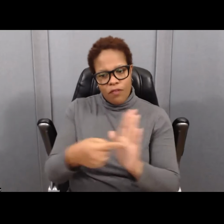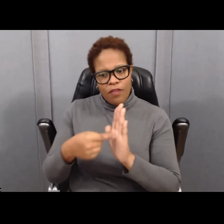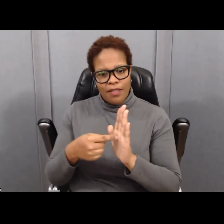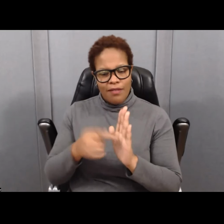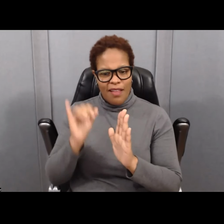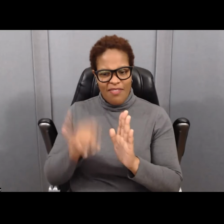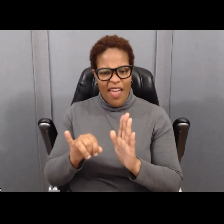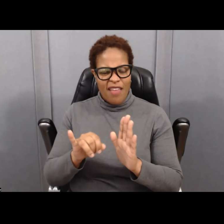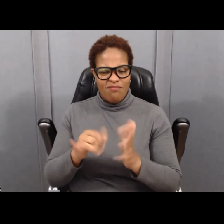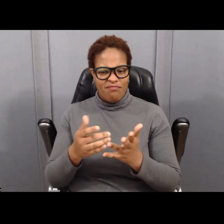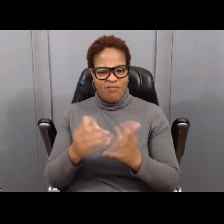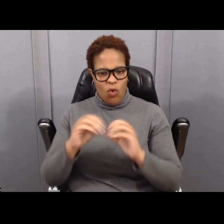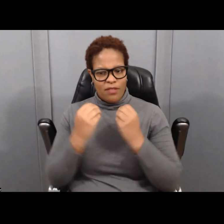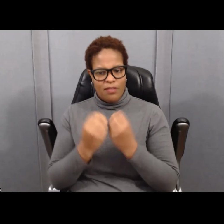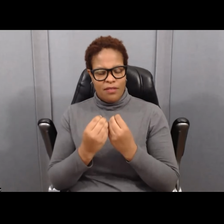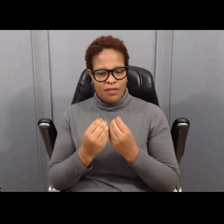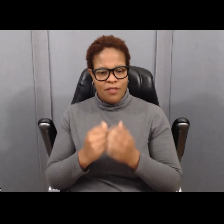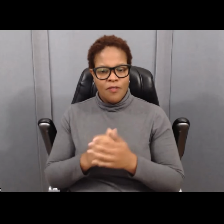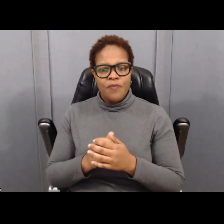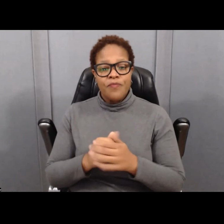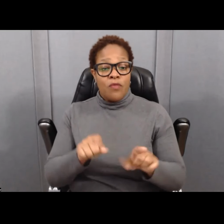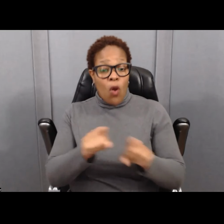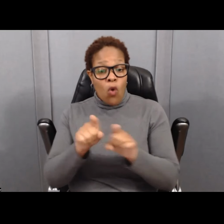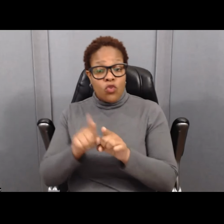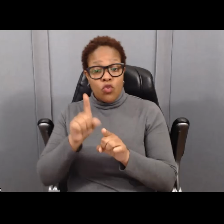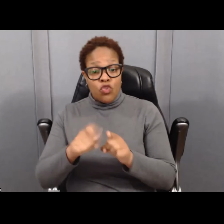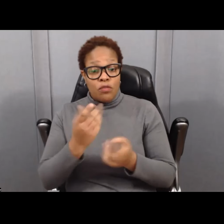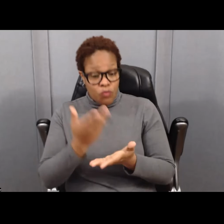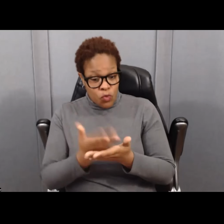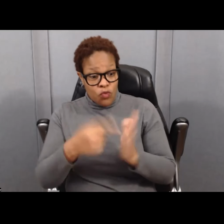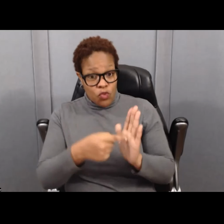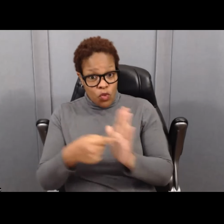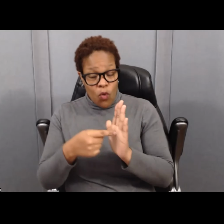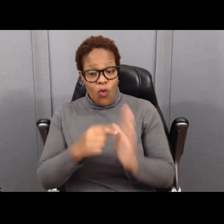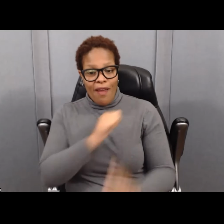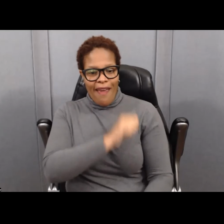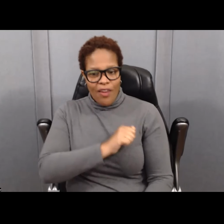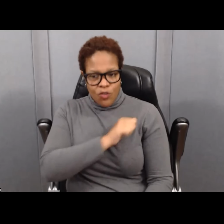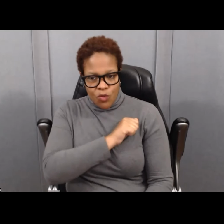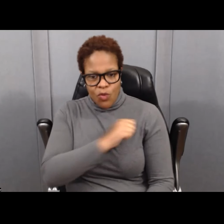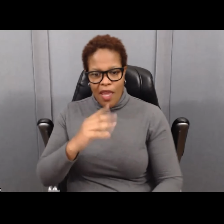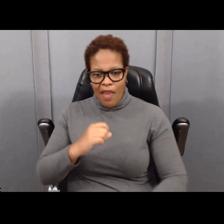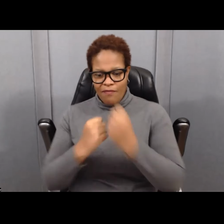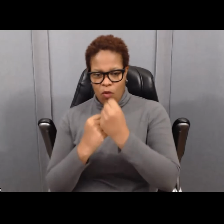It should also be reflected in the attitudes and the structures of the organization itself.